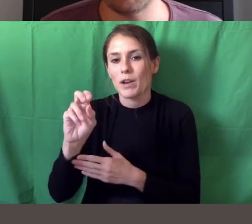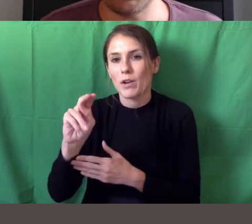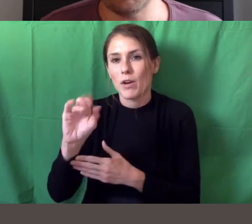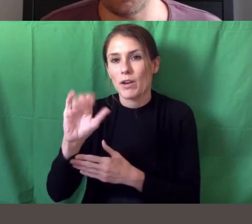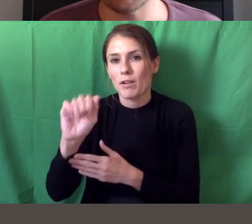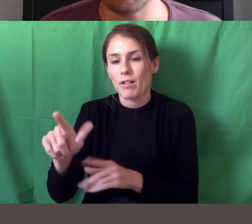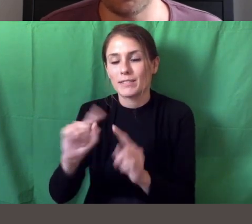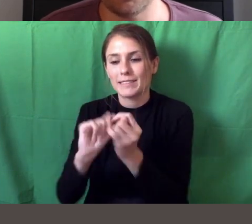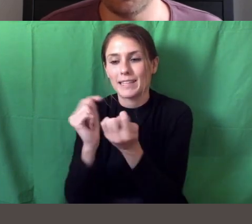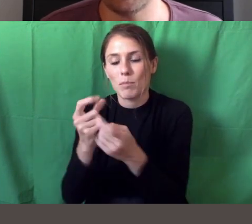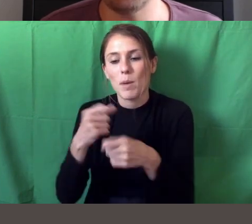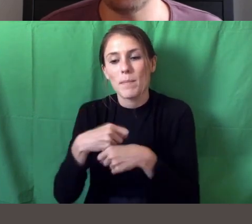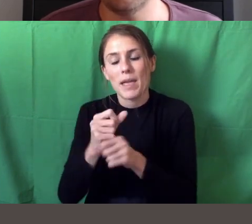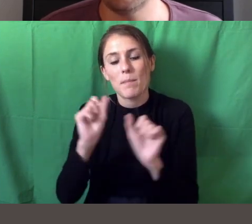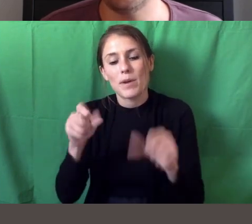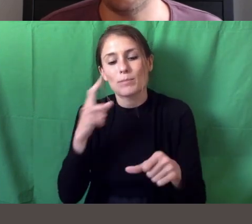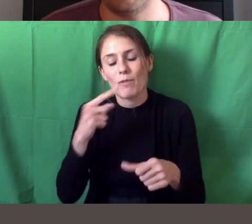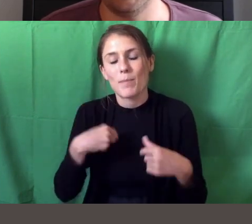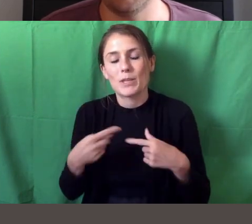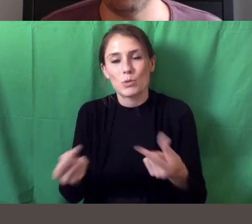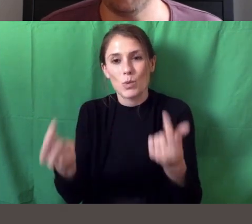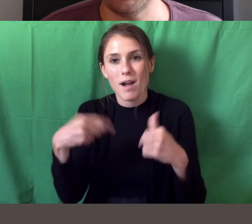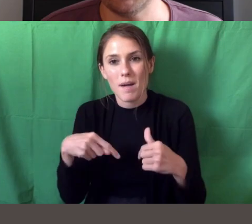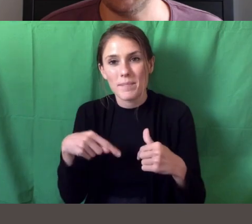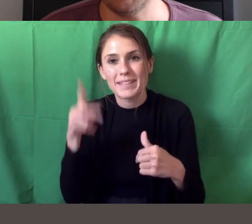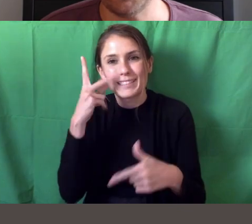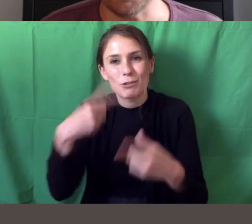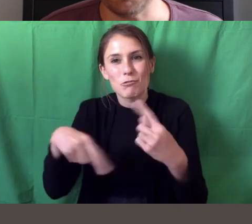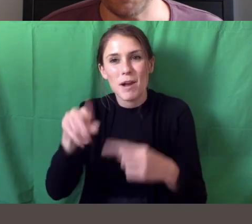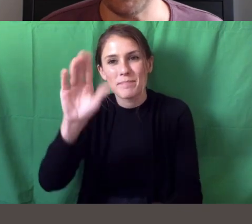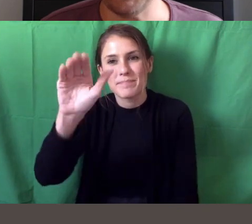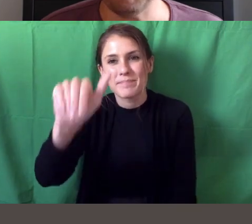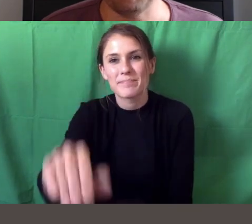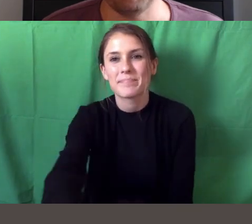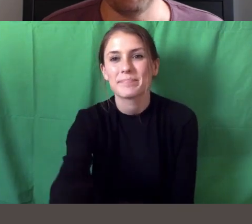And thanks to my employer, Canonically, who made it possible for me to attend here. See you around.